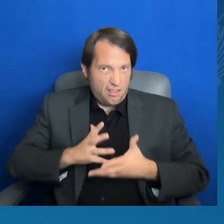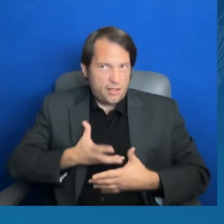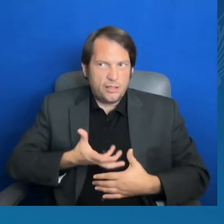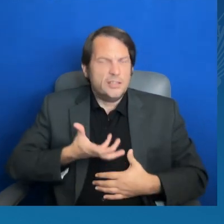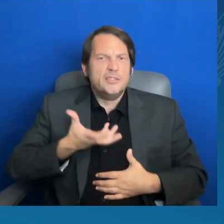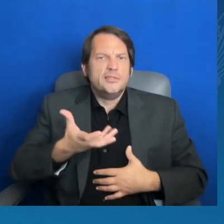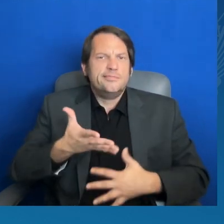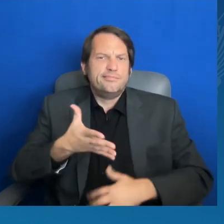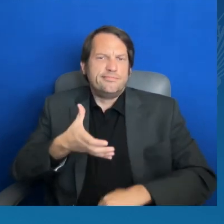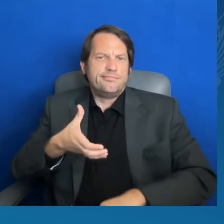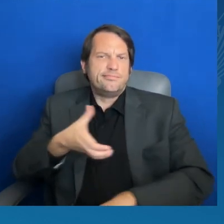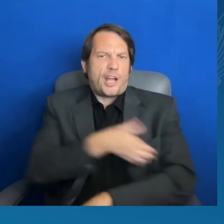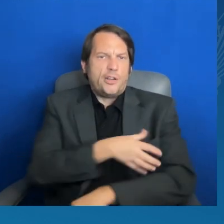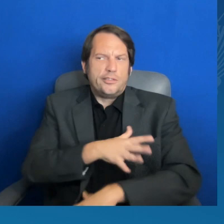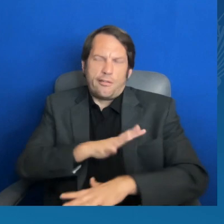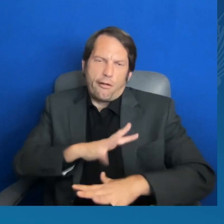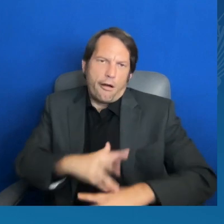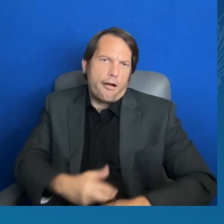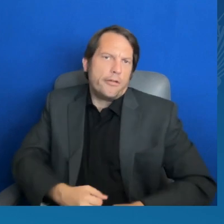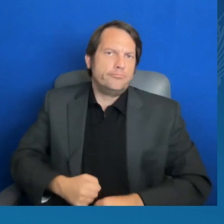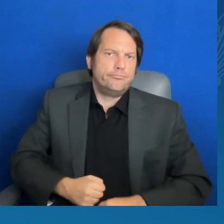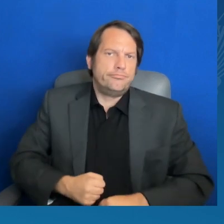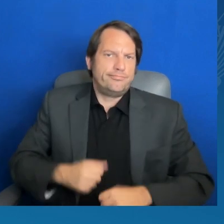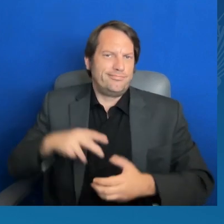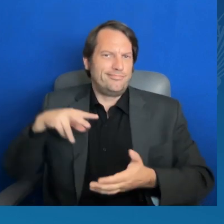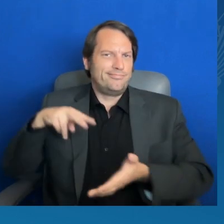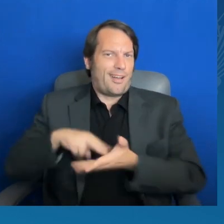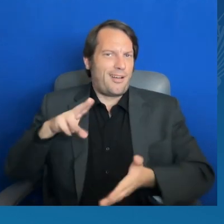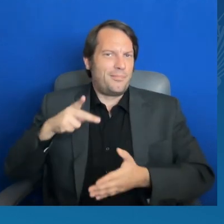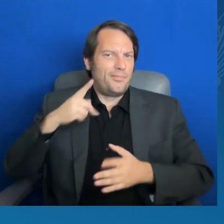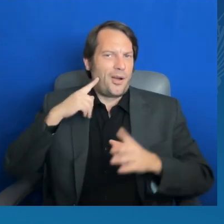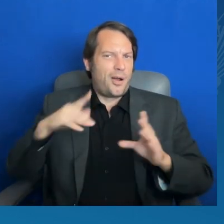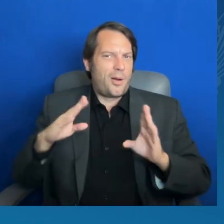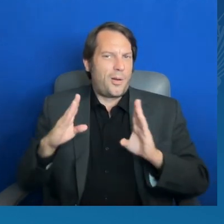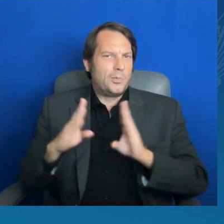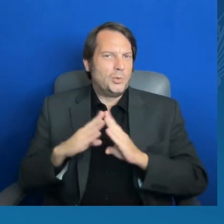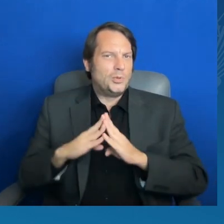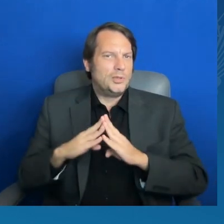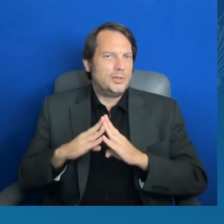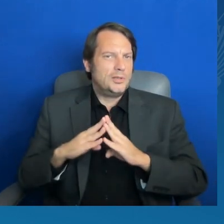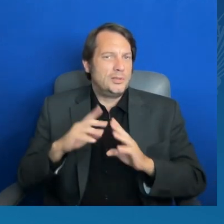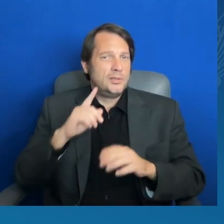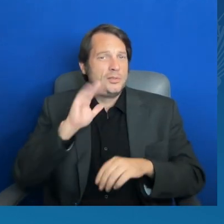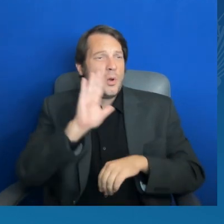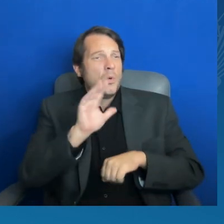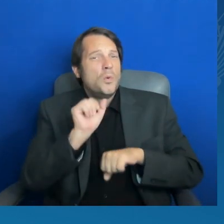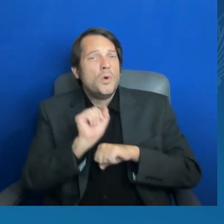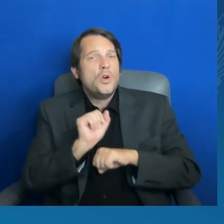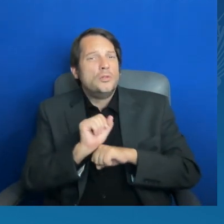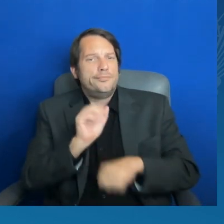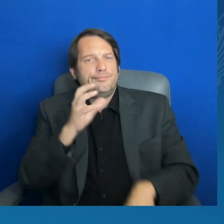that you are doing on behalf of people you may never meet and people who may never know your name.